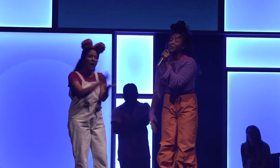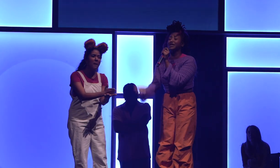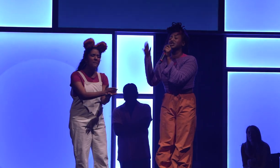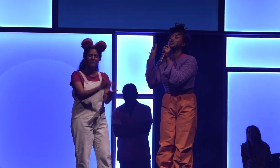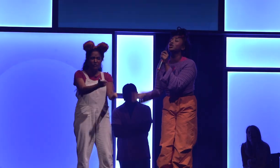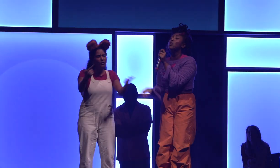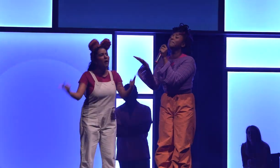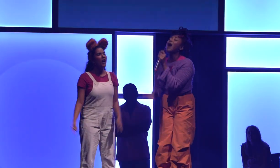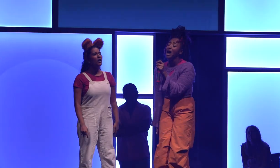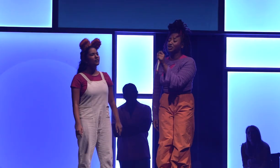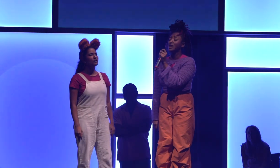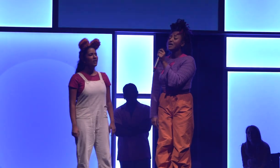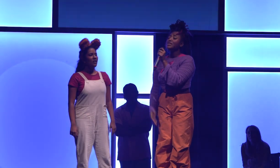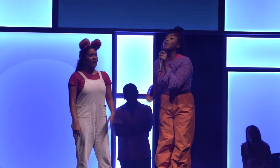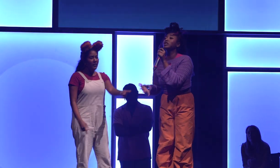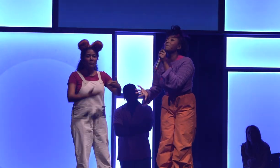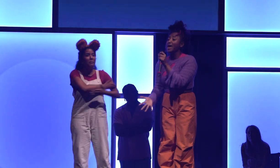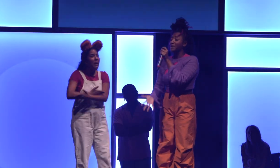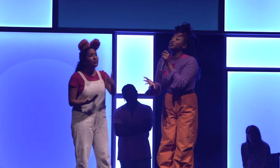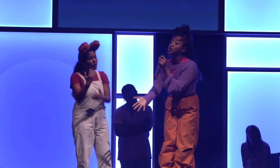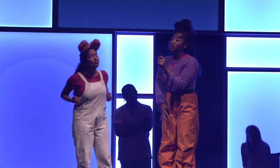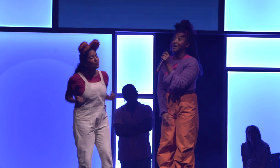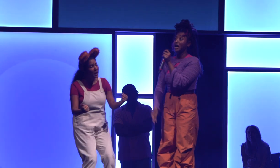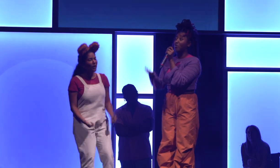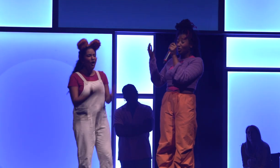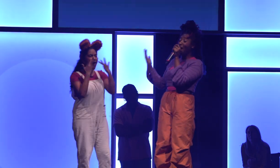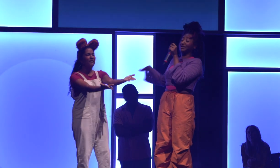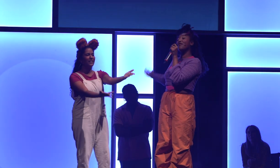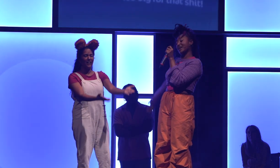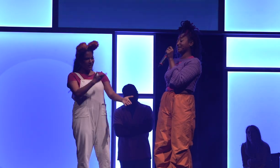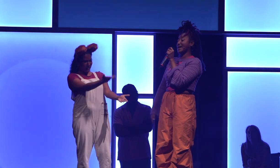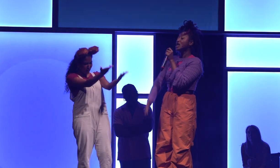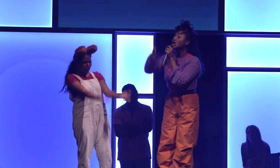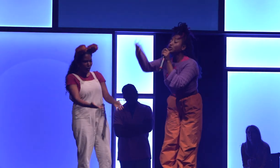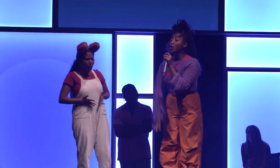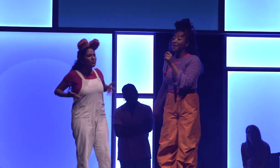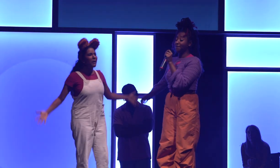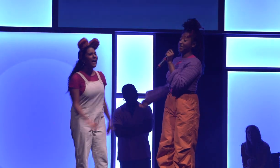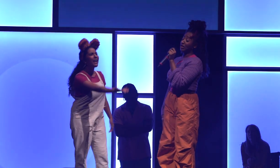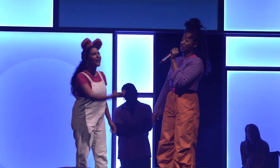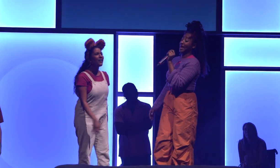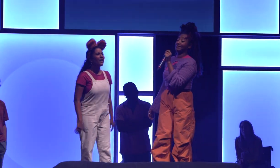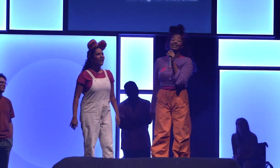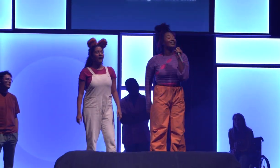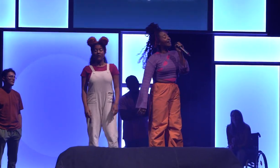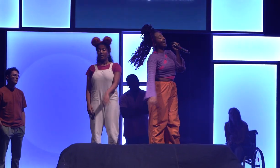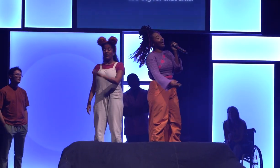That was the baby's new swing and you were quite obviously too big for that shit.'